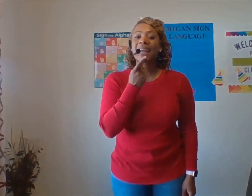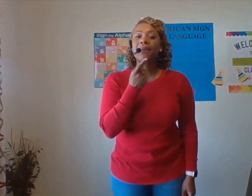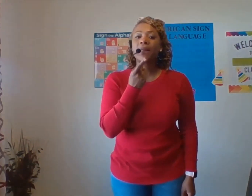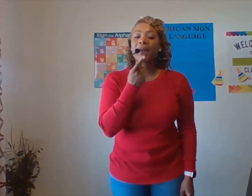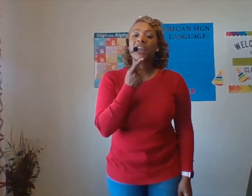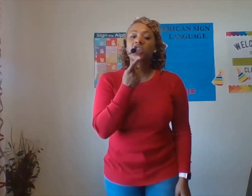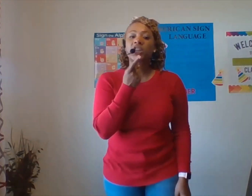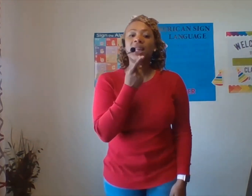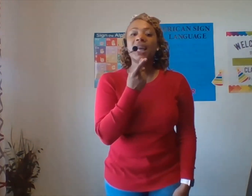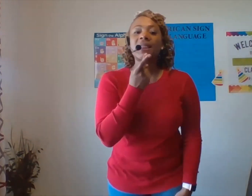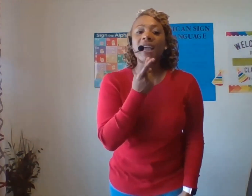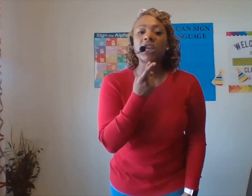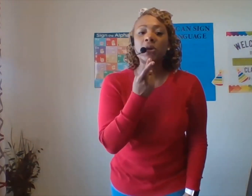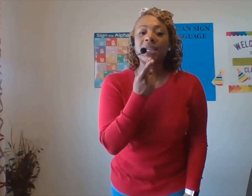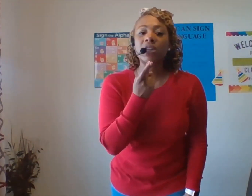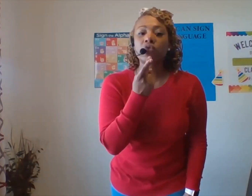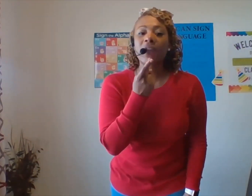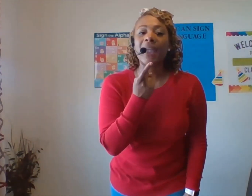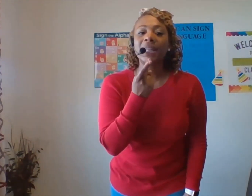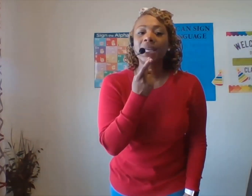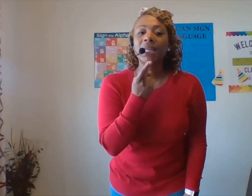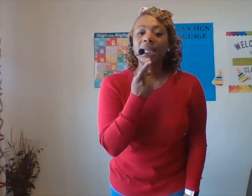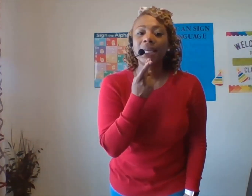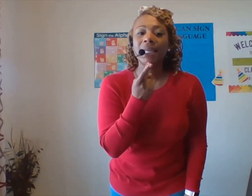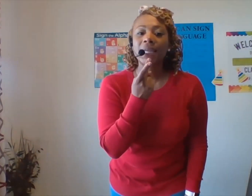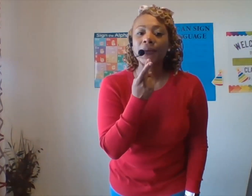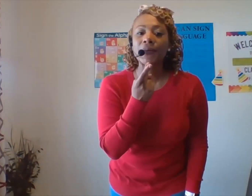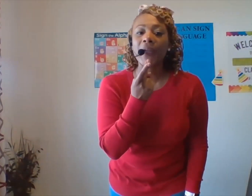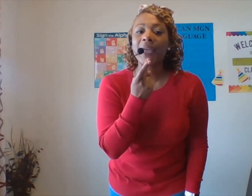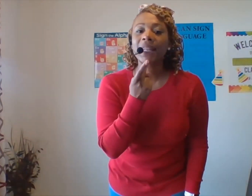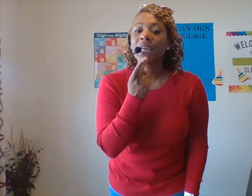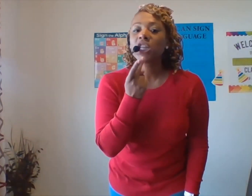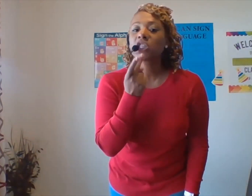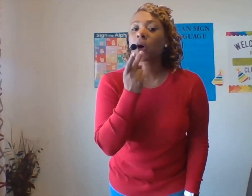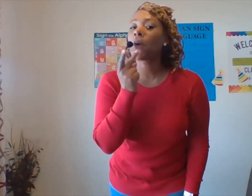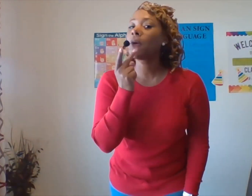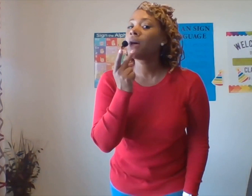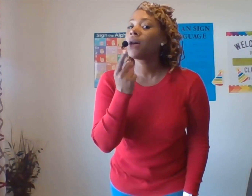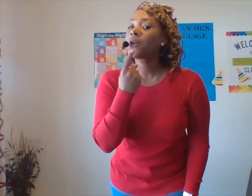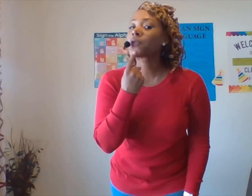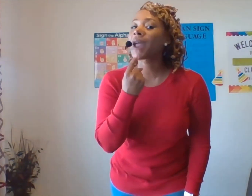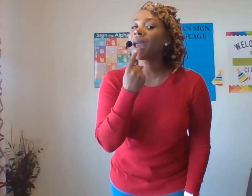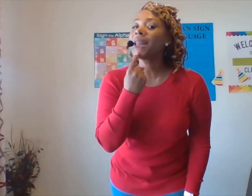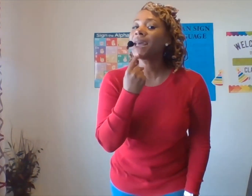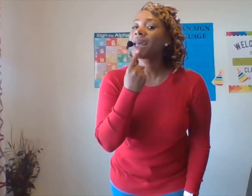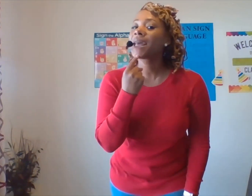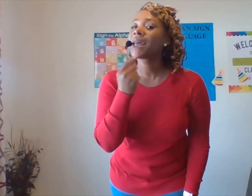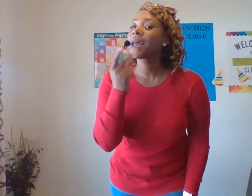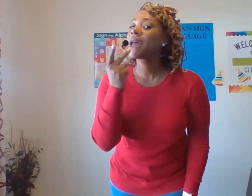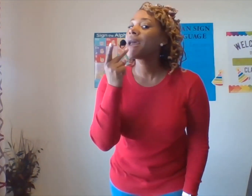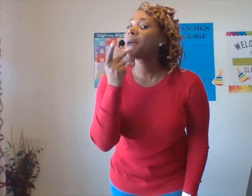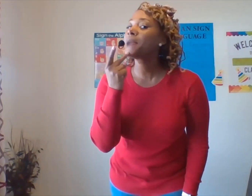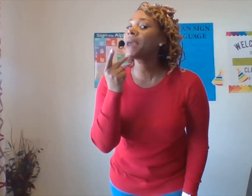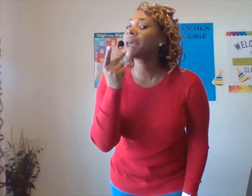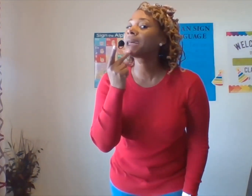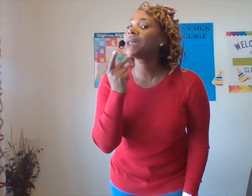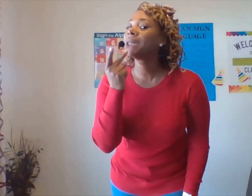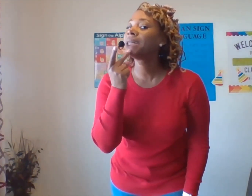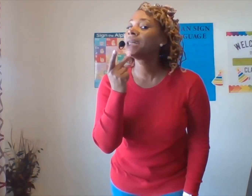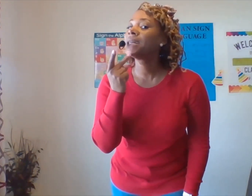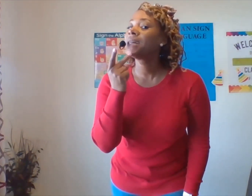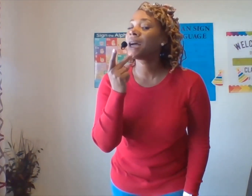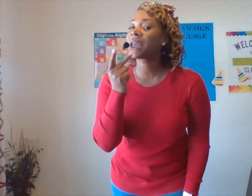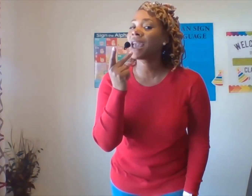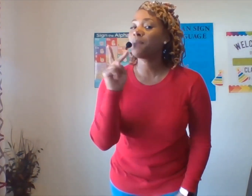same location that you did red red so red pink